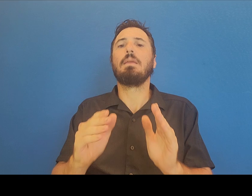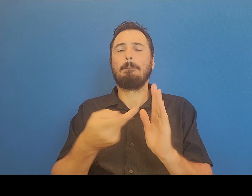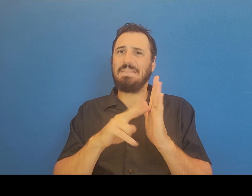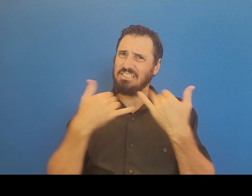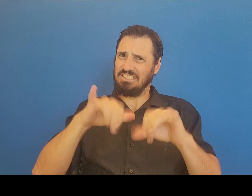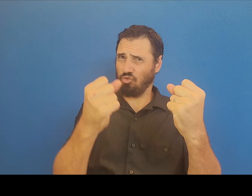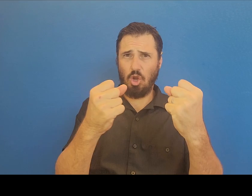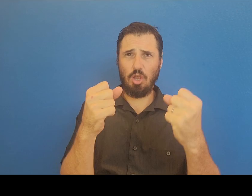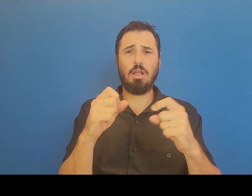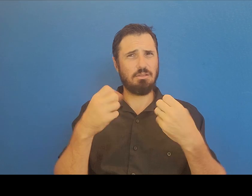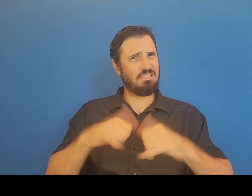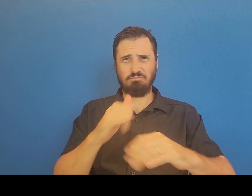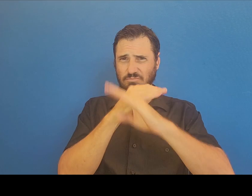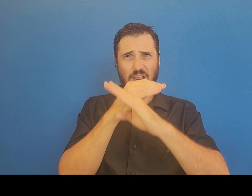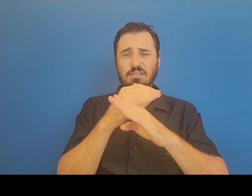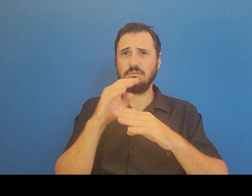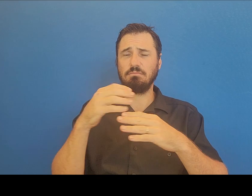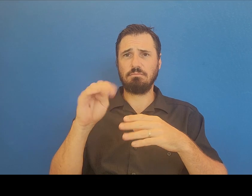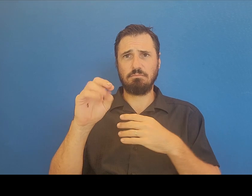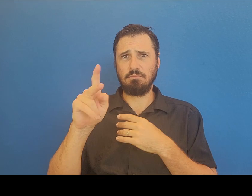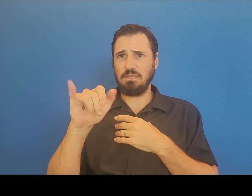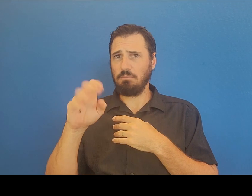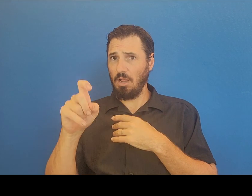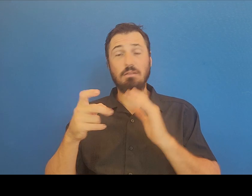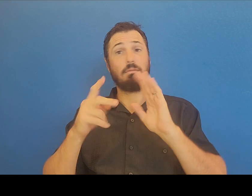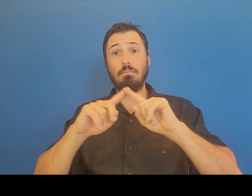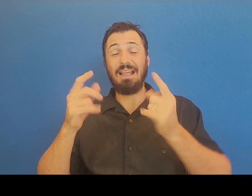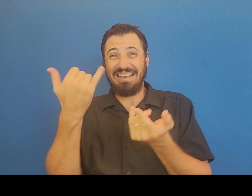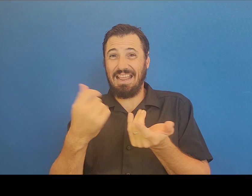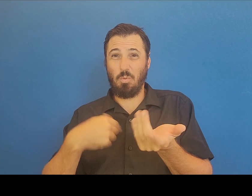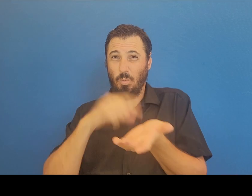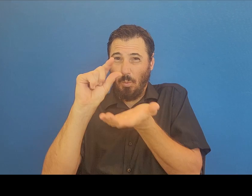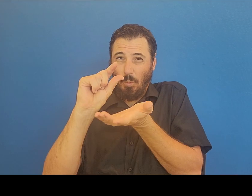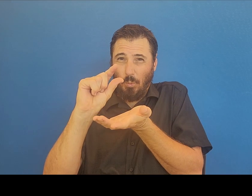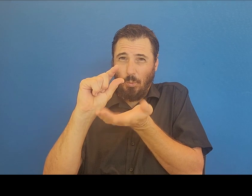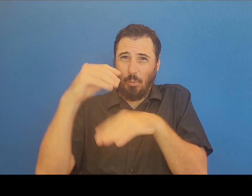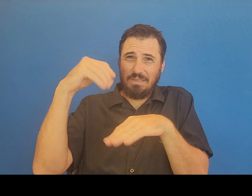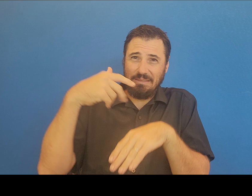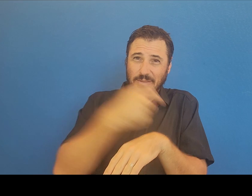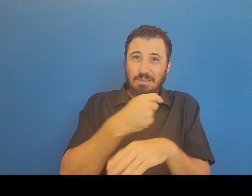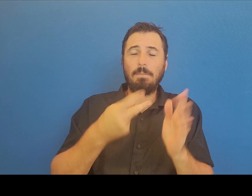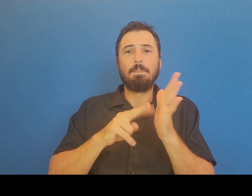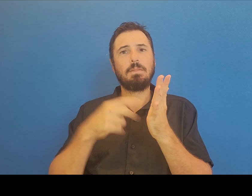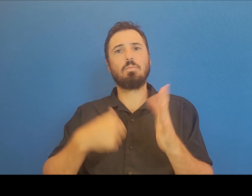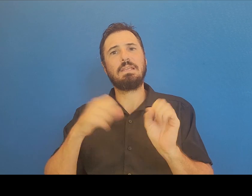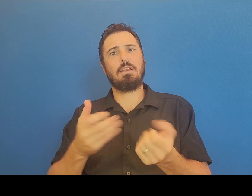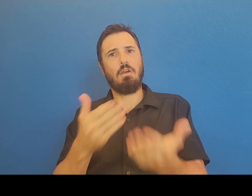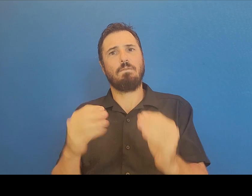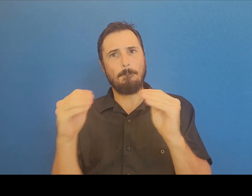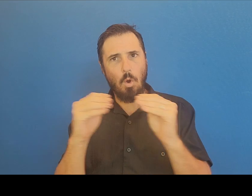subcutaneously. Changing the route of administration means we have more vaccine available and can offer this protection to more people.